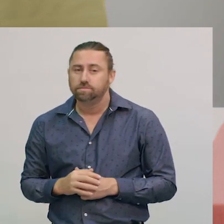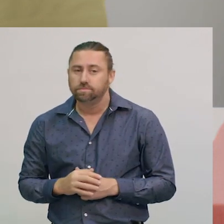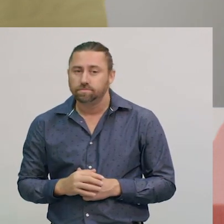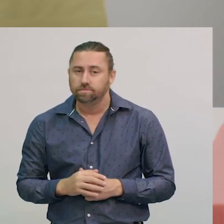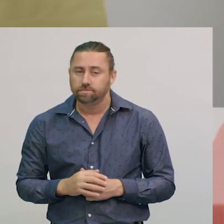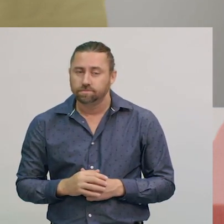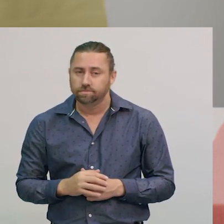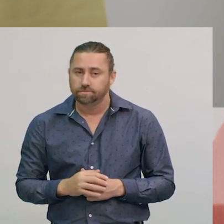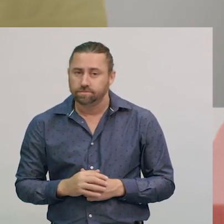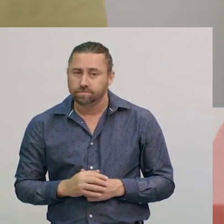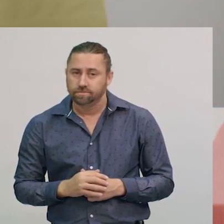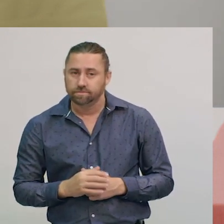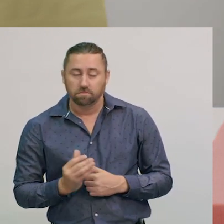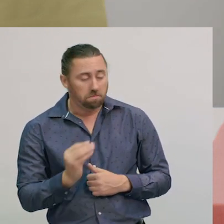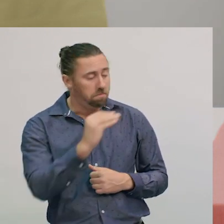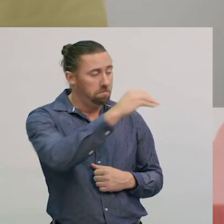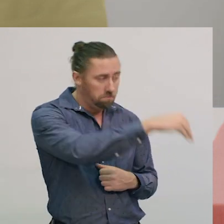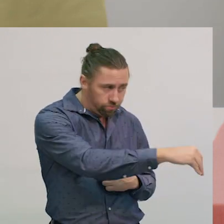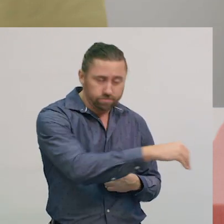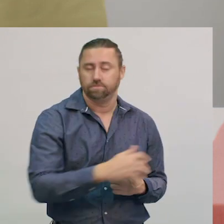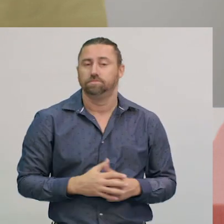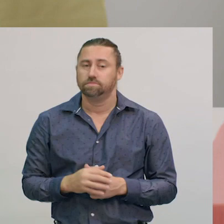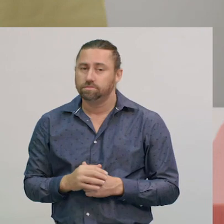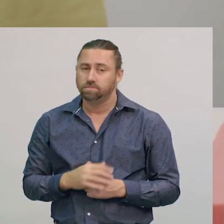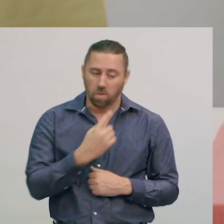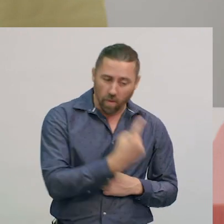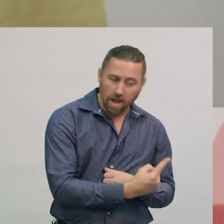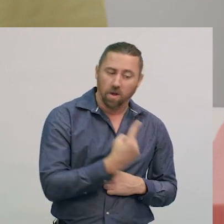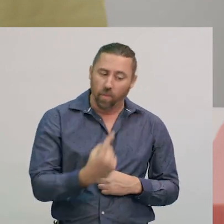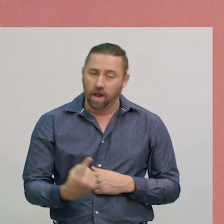And this pen goes into the last container.